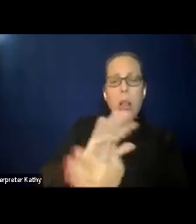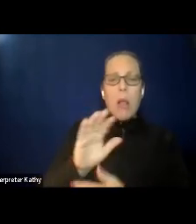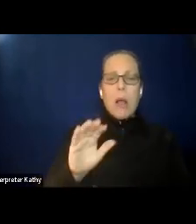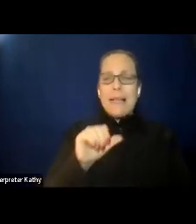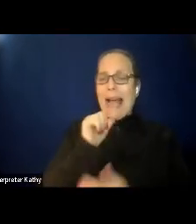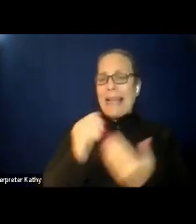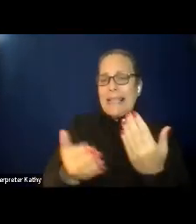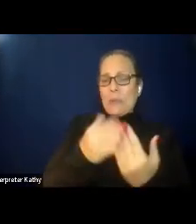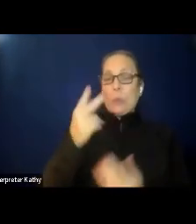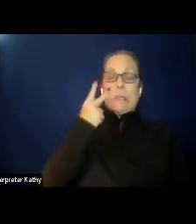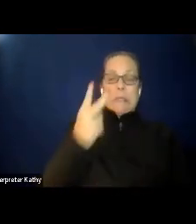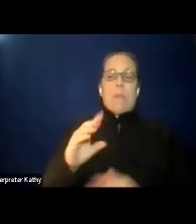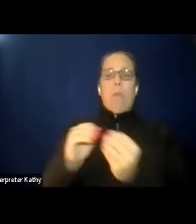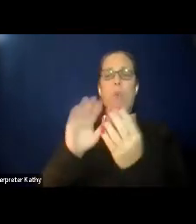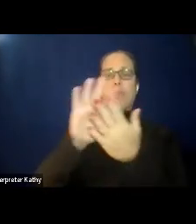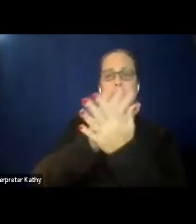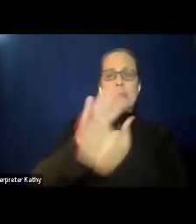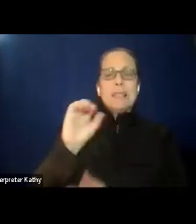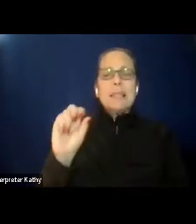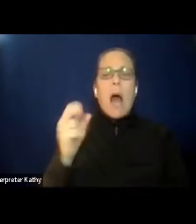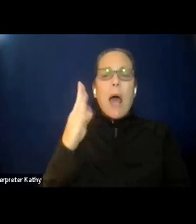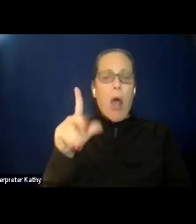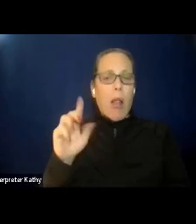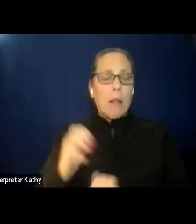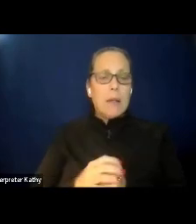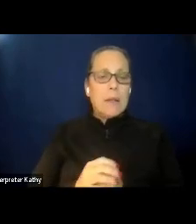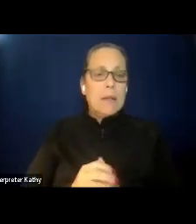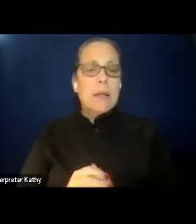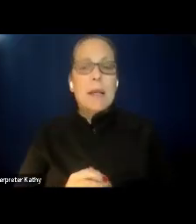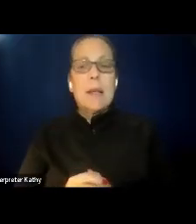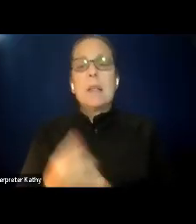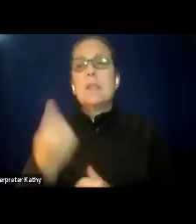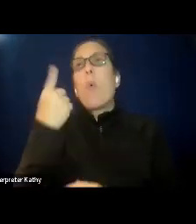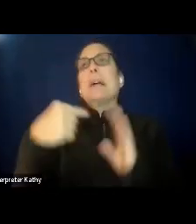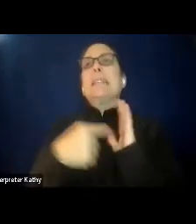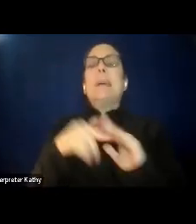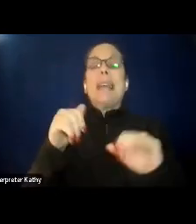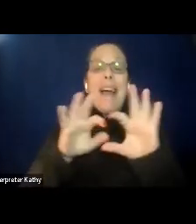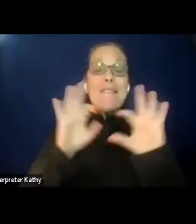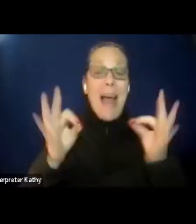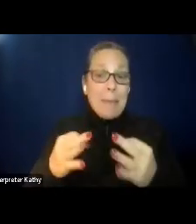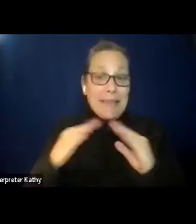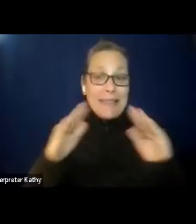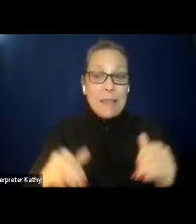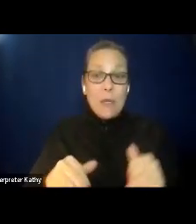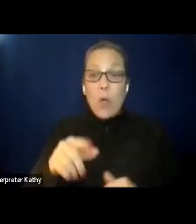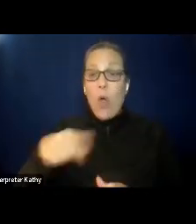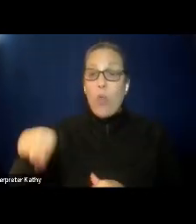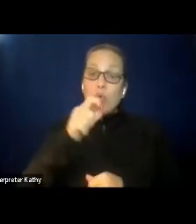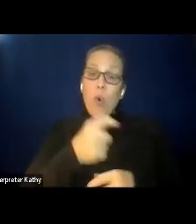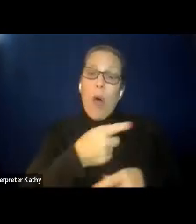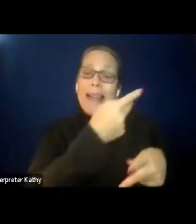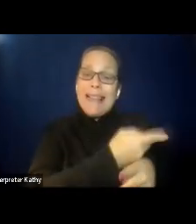intentions but interpersonal ableism is much more subtle and nuanced and some examples of what that could look like is